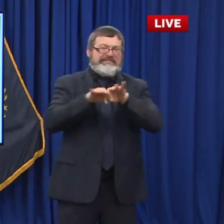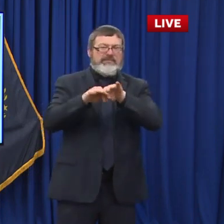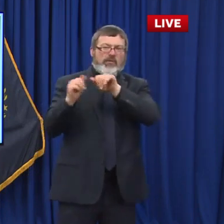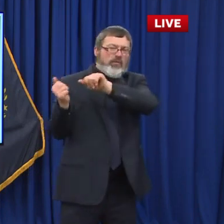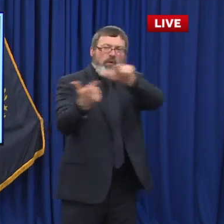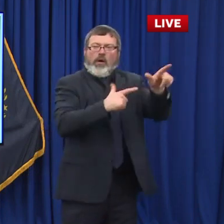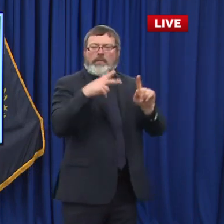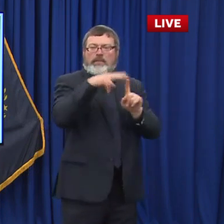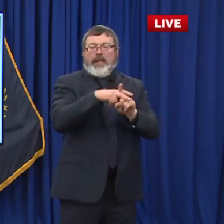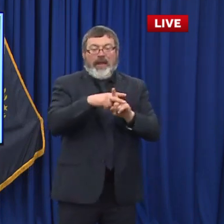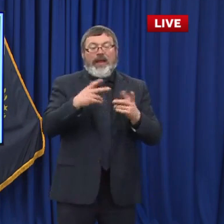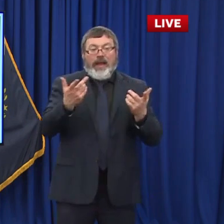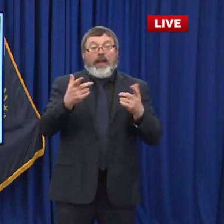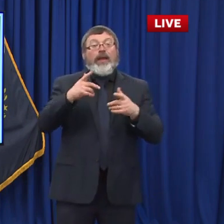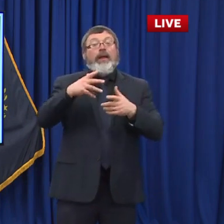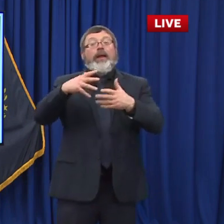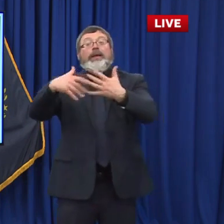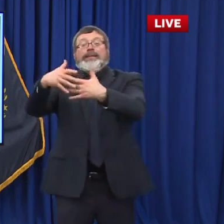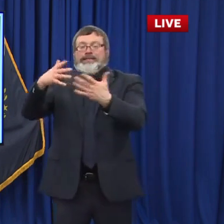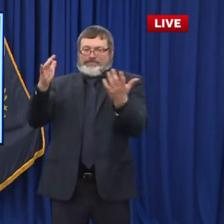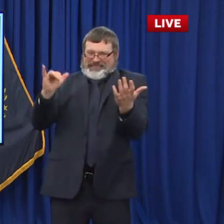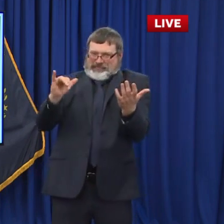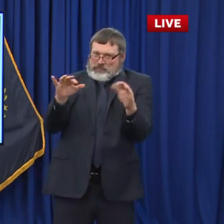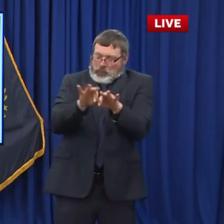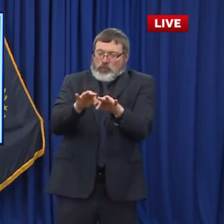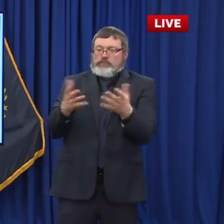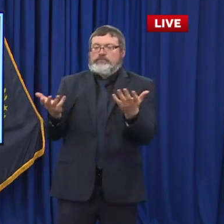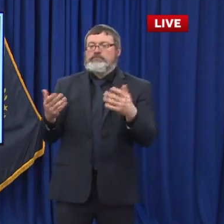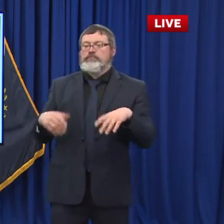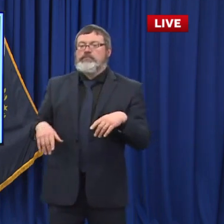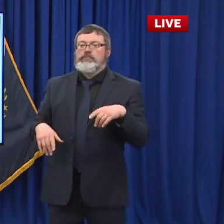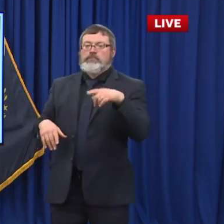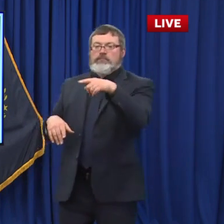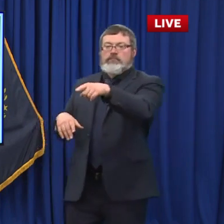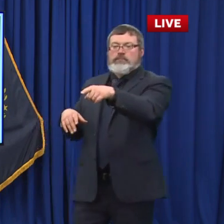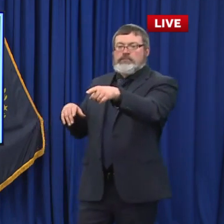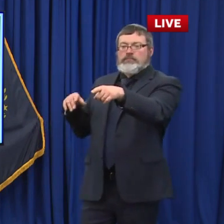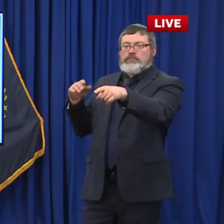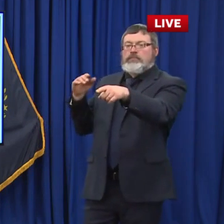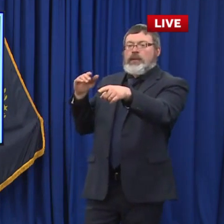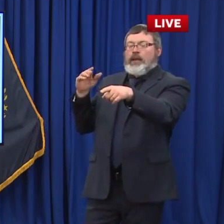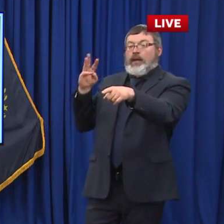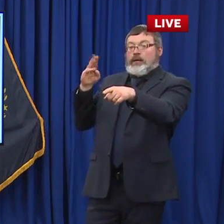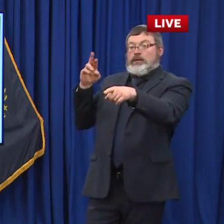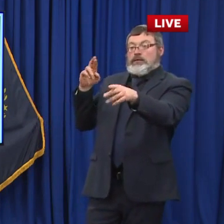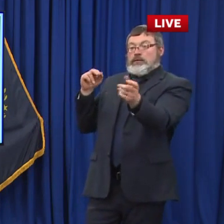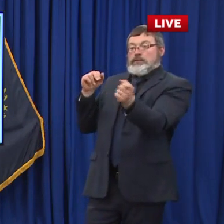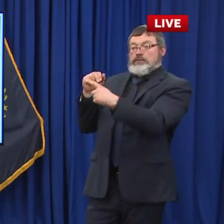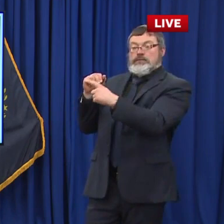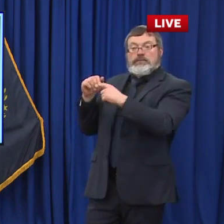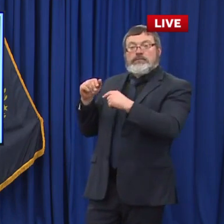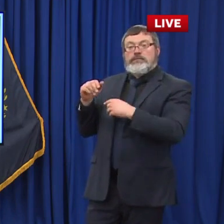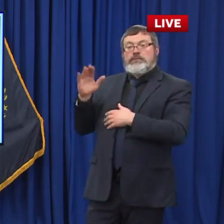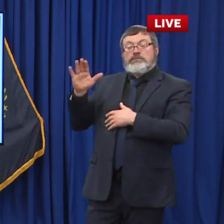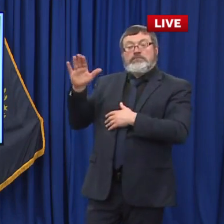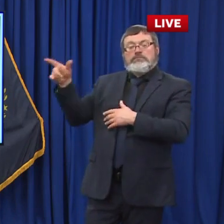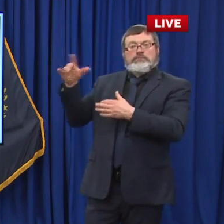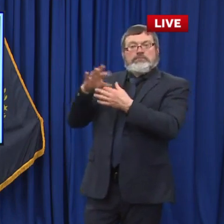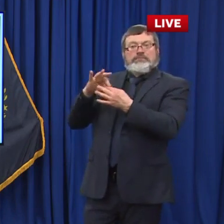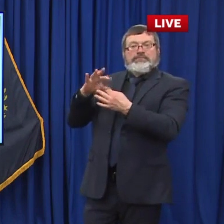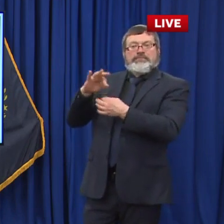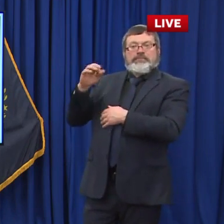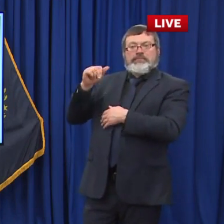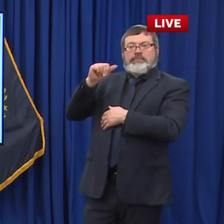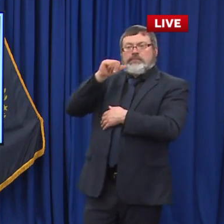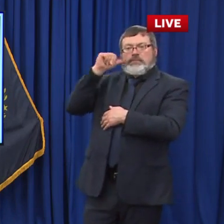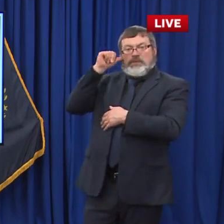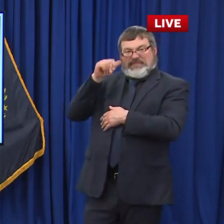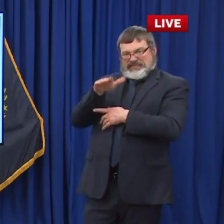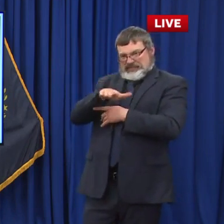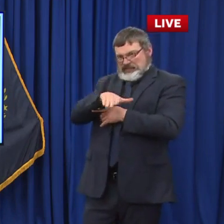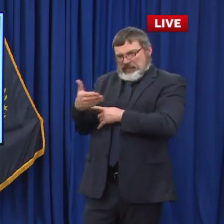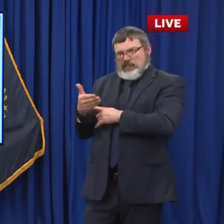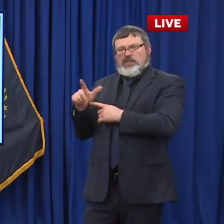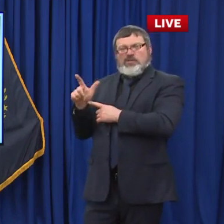IT IS NOT ABOUT OURSELVES, IT IS ABOUT UNDERSTANDING THAT WE DON’T KNOW THE RISKS THE PEOPLE WE COME INTO CONTACT WITH MIGHT HAVE.